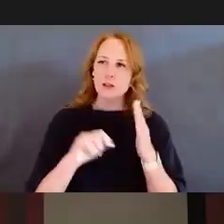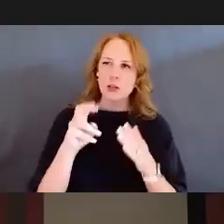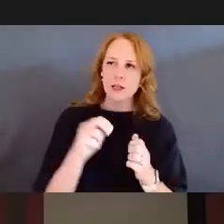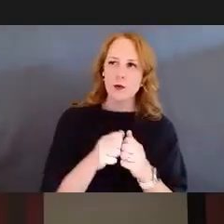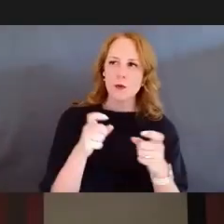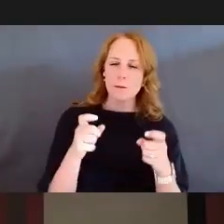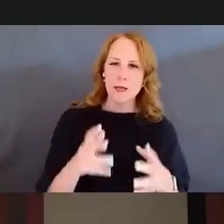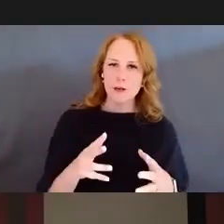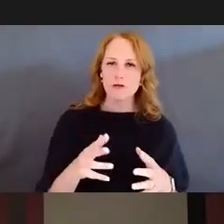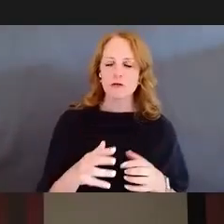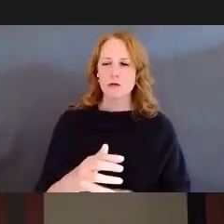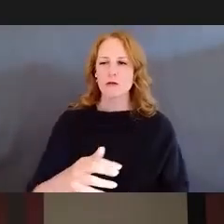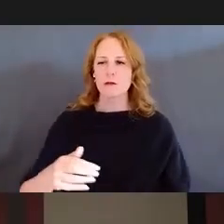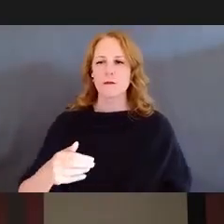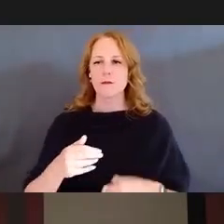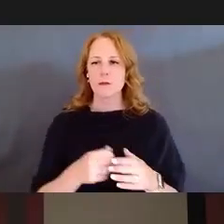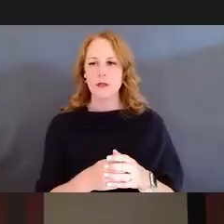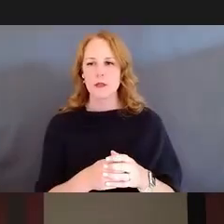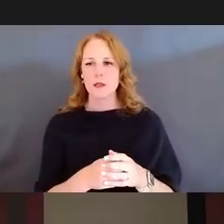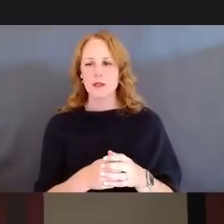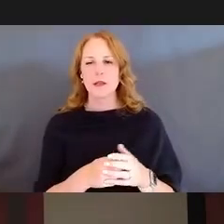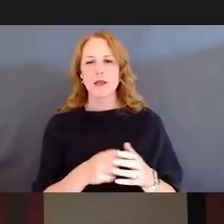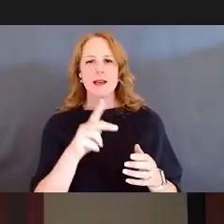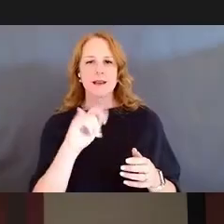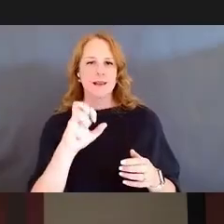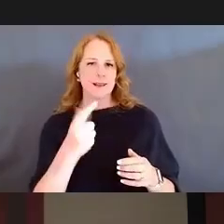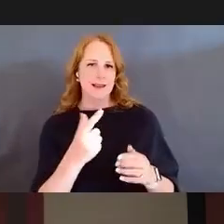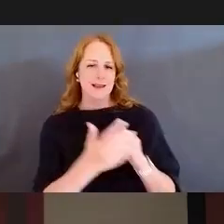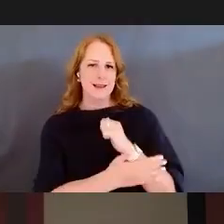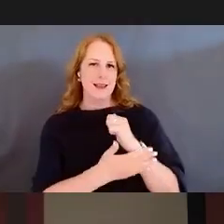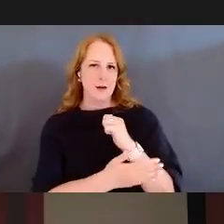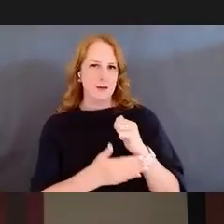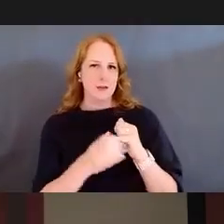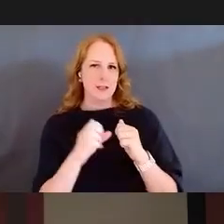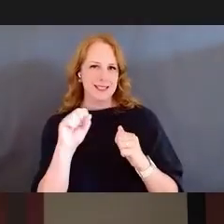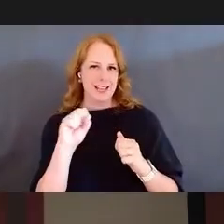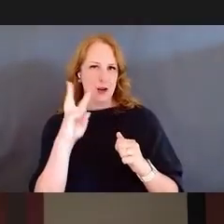um it's in here in over in King County in Seattle, Washington. It's called door it's